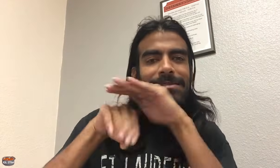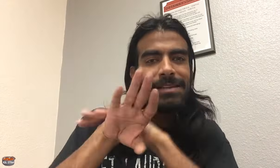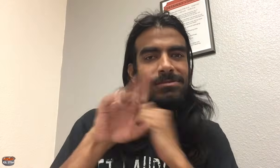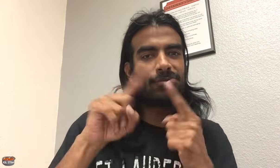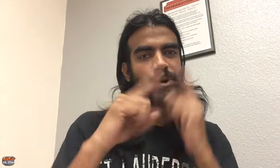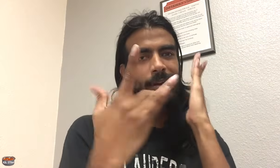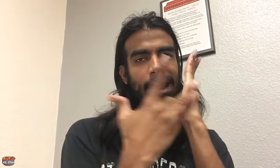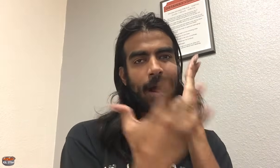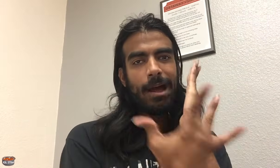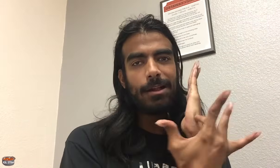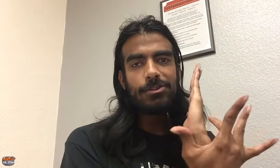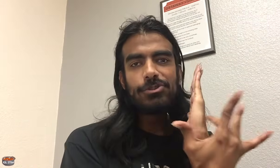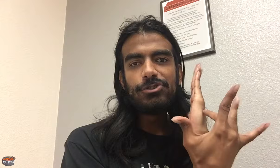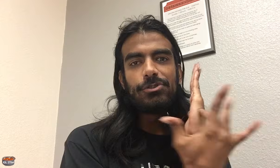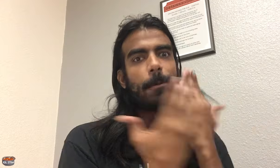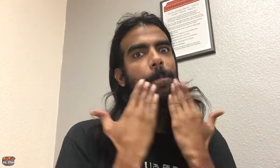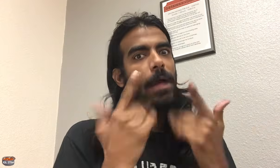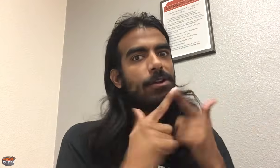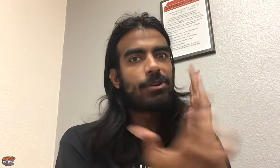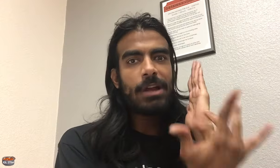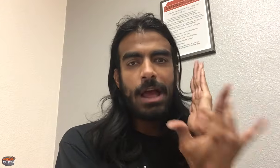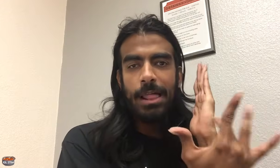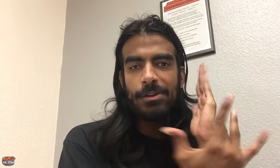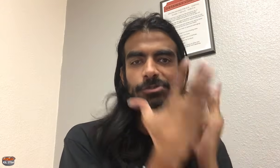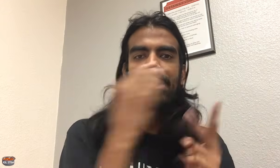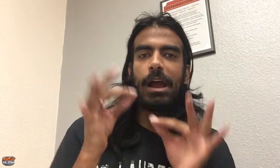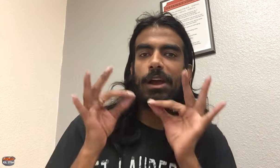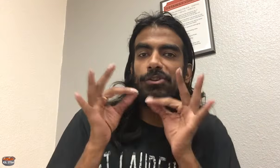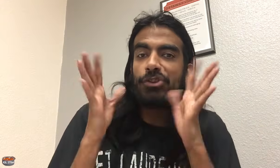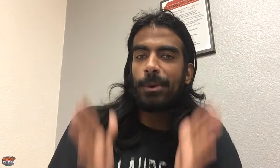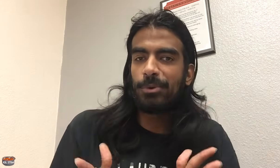That's because we have such great access to technology